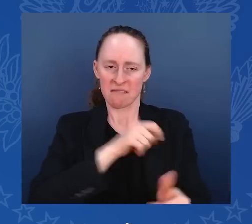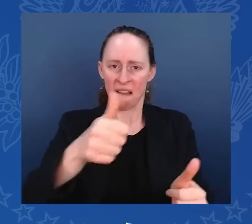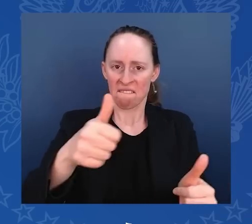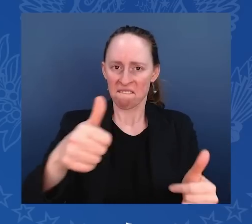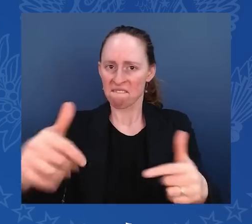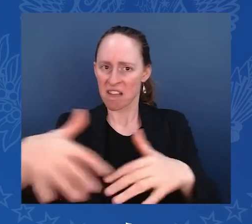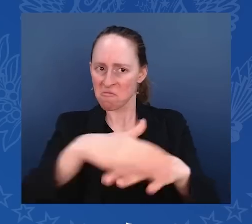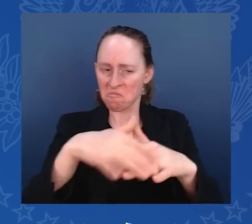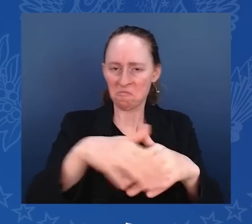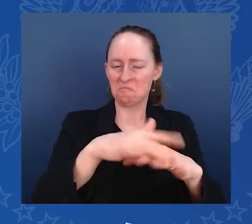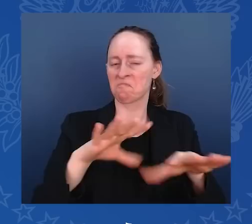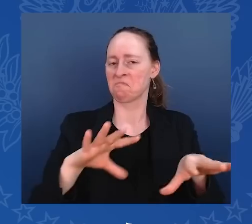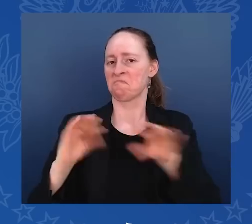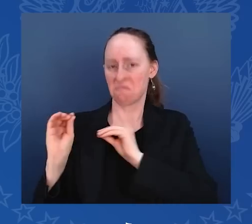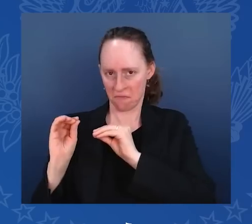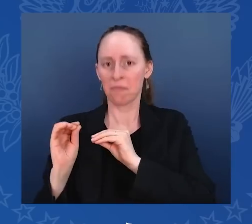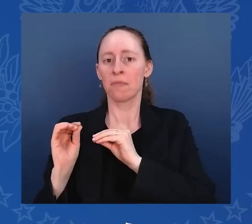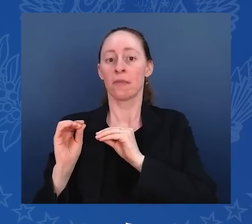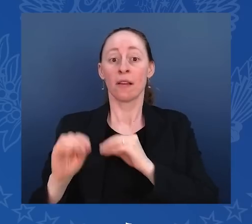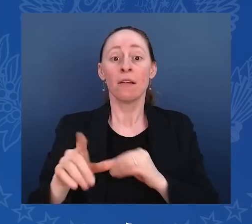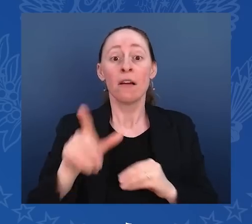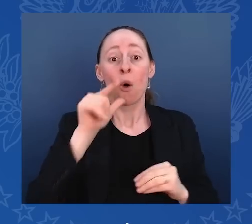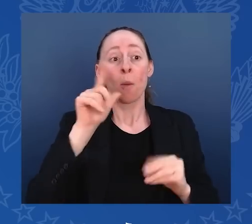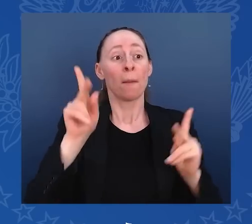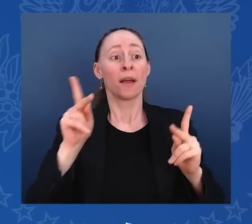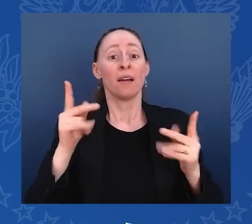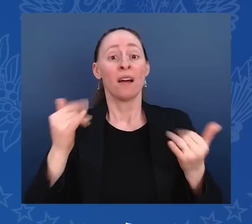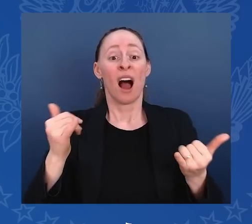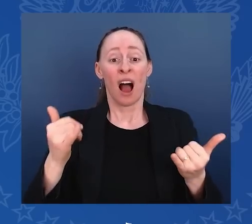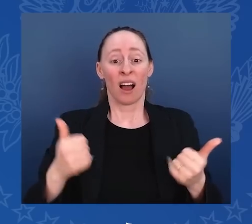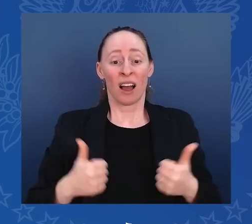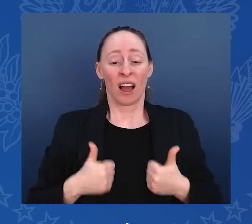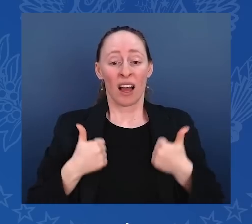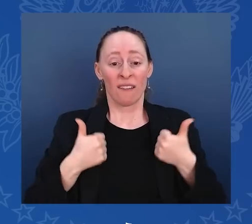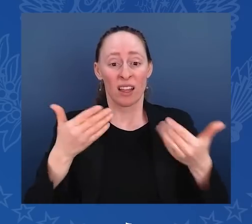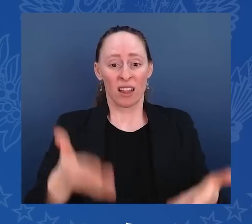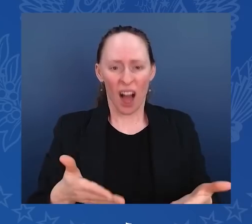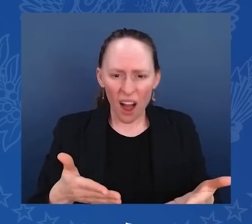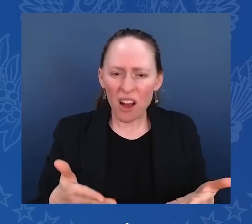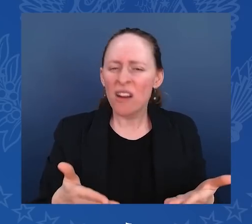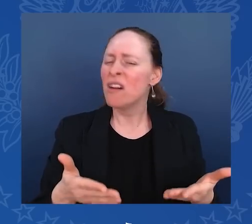They will not let this attack or the attacks -- attacker's de- -- his deluded ideology overcome us.